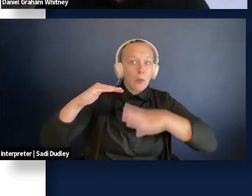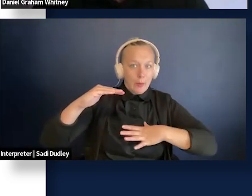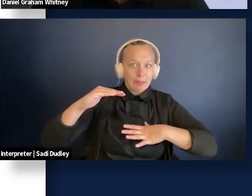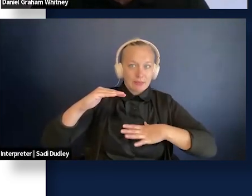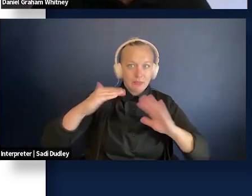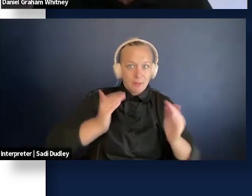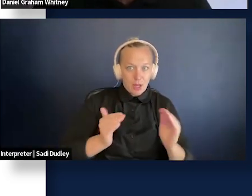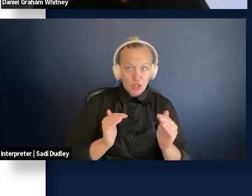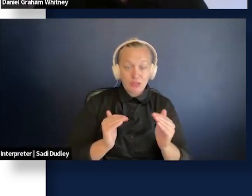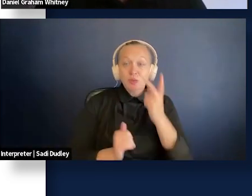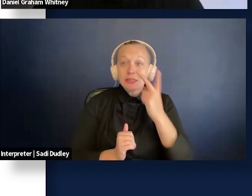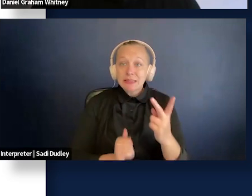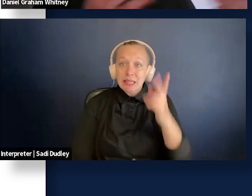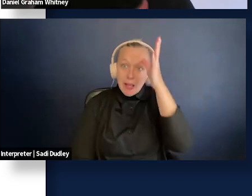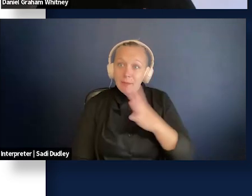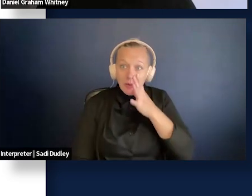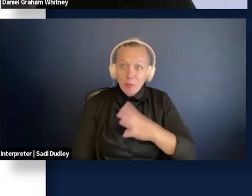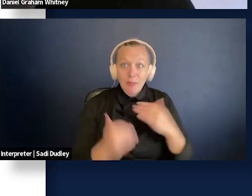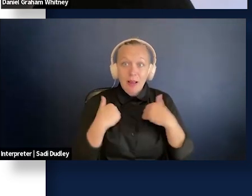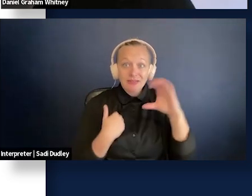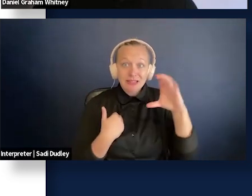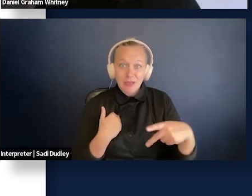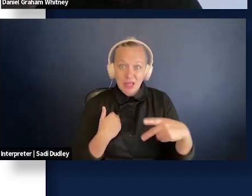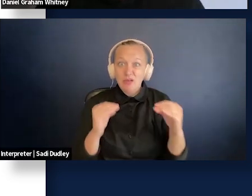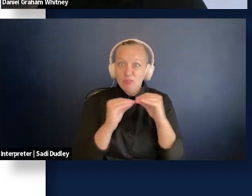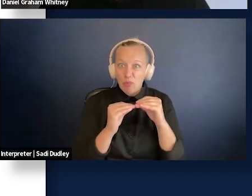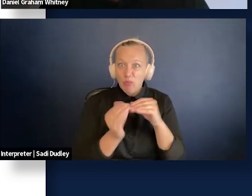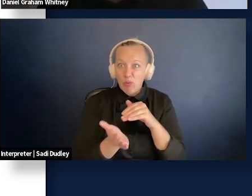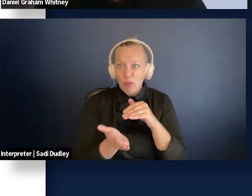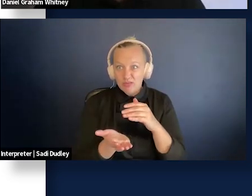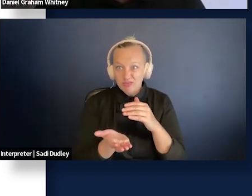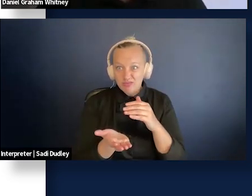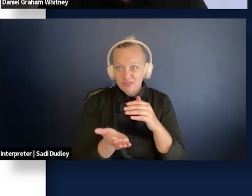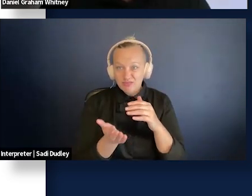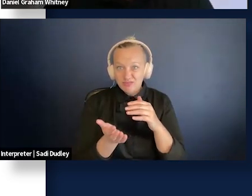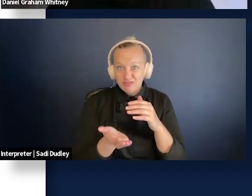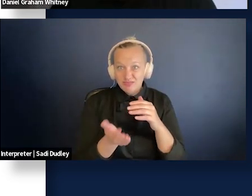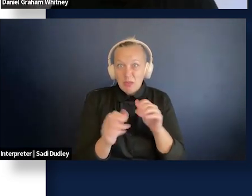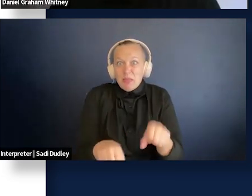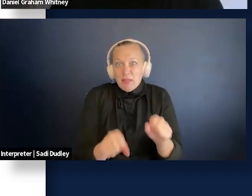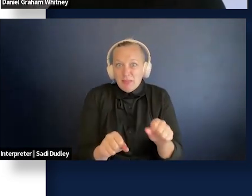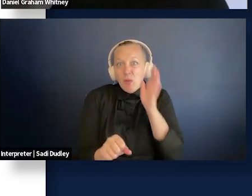We're less likely to have a zero value, or, as we've shown in the incident rate figures, more likely to have pneumococcal pneumonia.